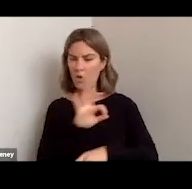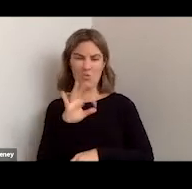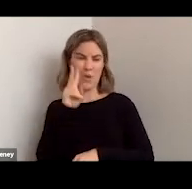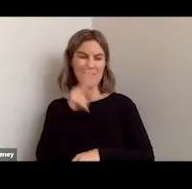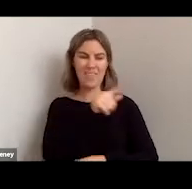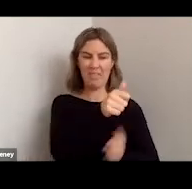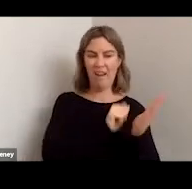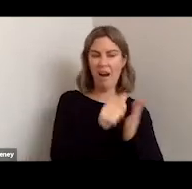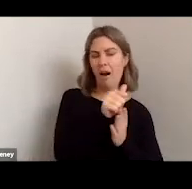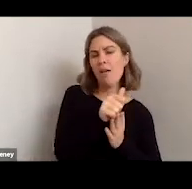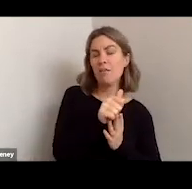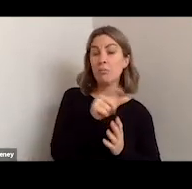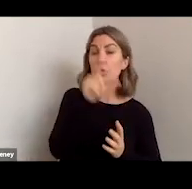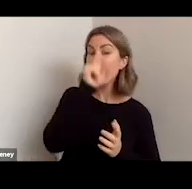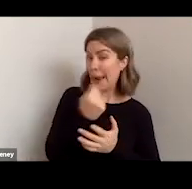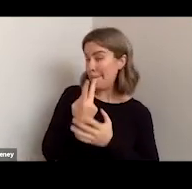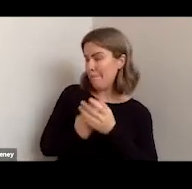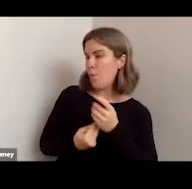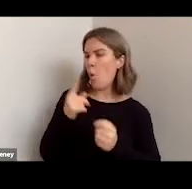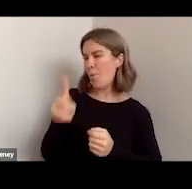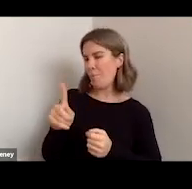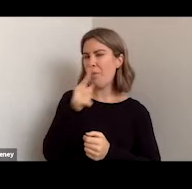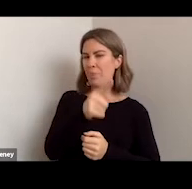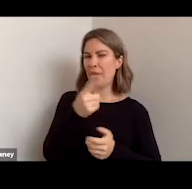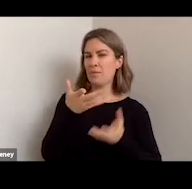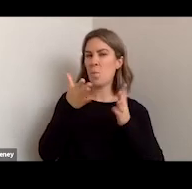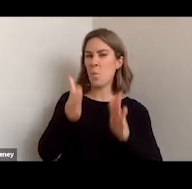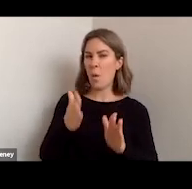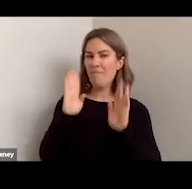psycho graphics splits people up. Gammication is how to gain an